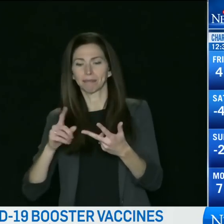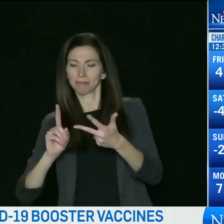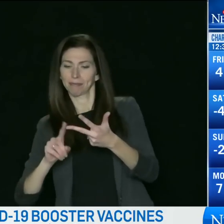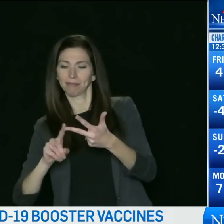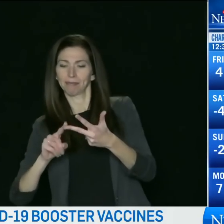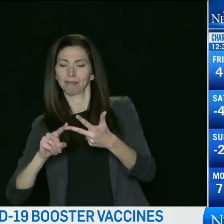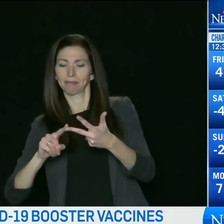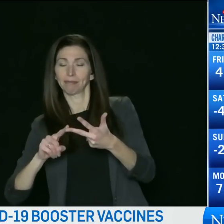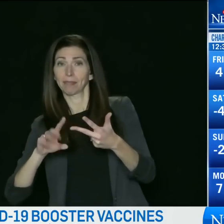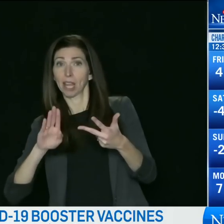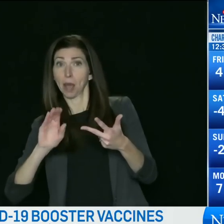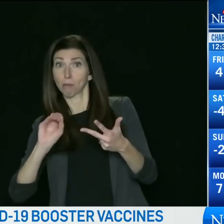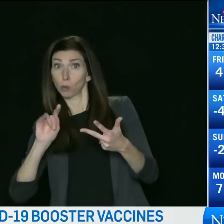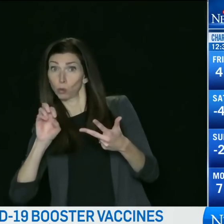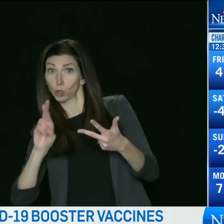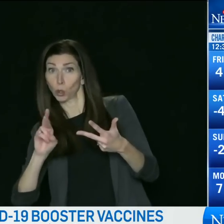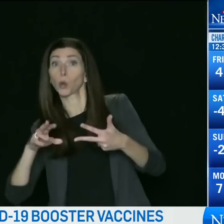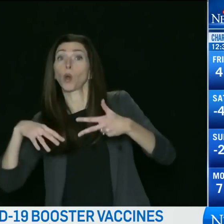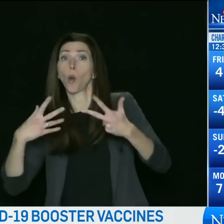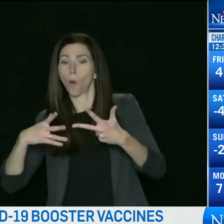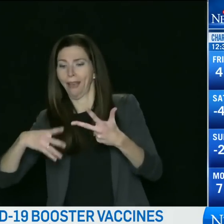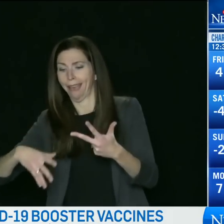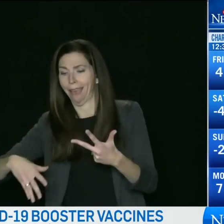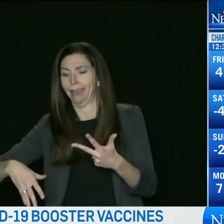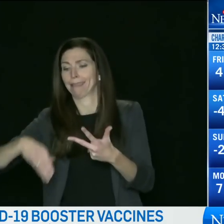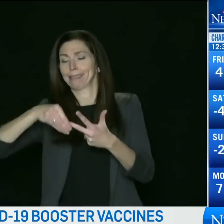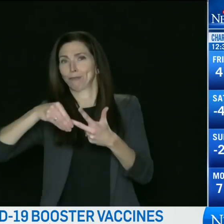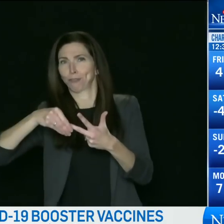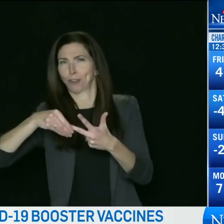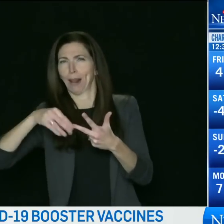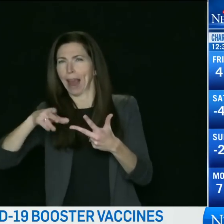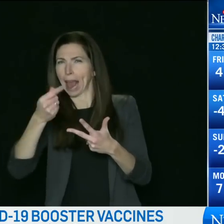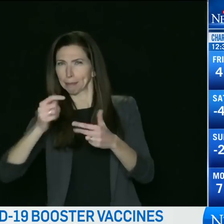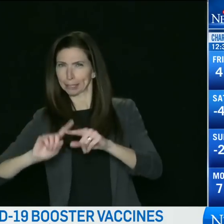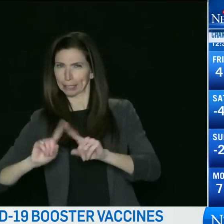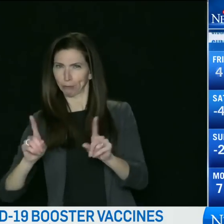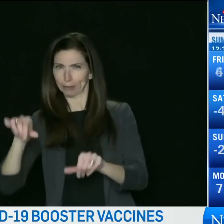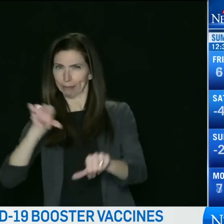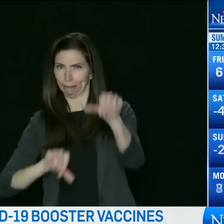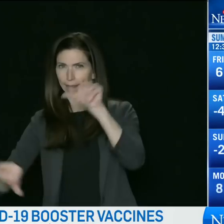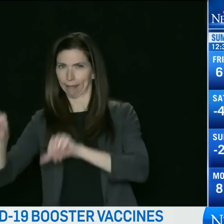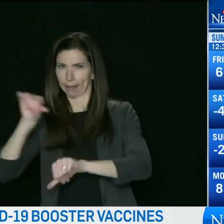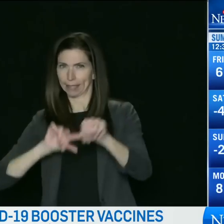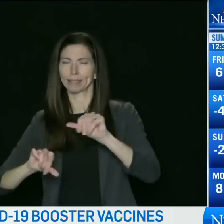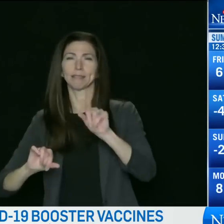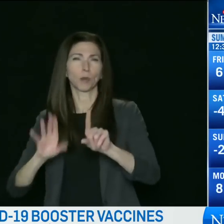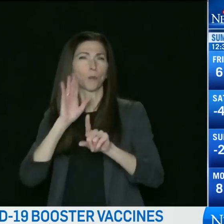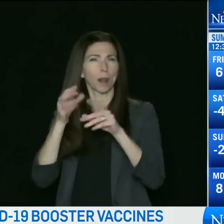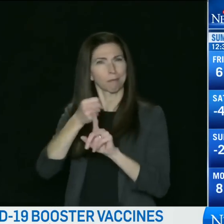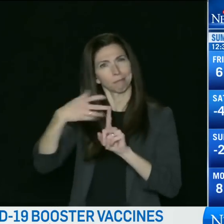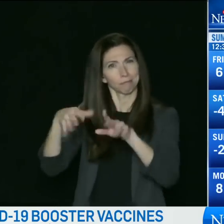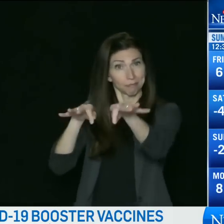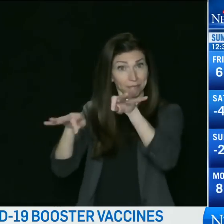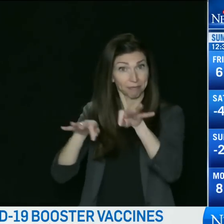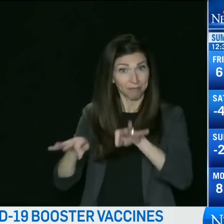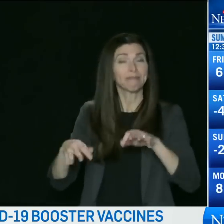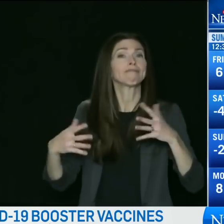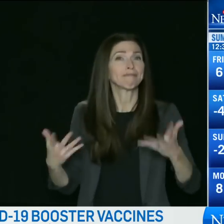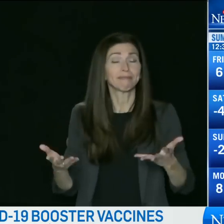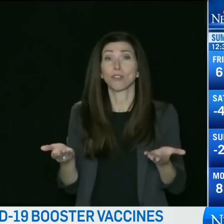UNDERSTAND ADDITIONAL DOSES OR A PRIMARY SERIES VERSUS THAT OF A BOOSTER, SO BECAUSE WE'RE IN THE